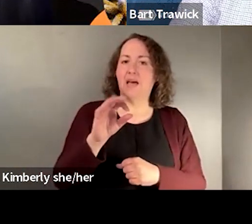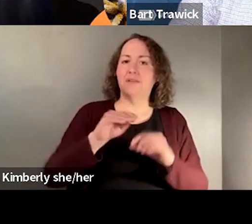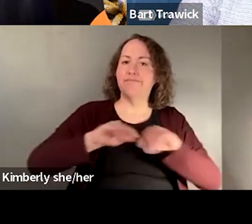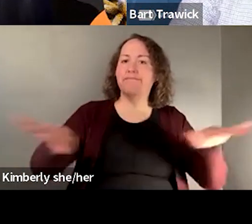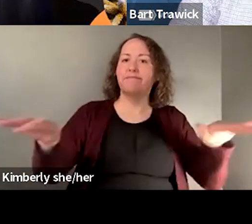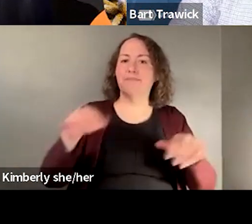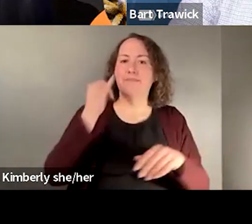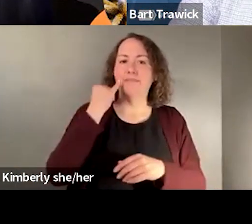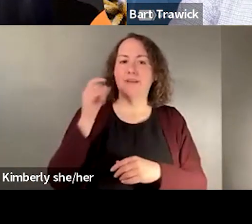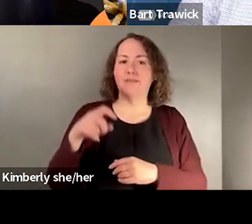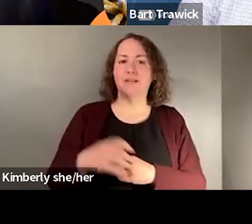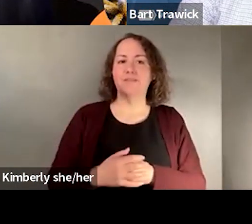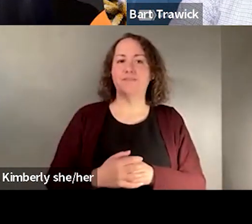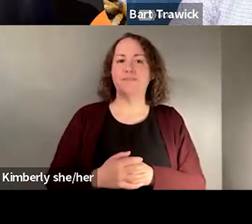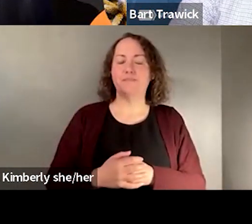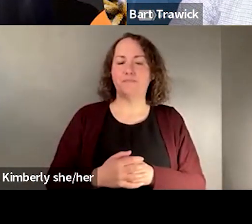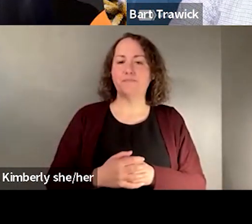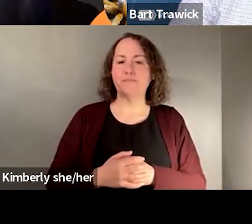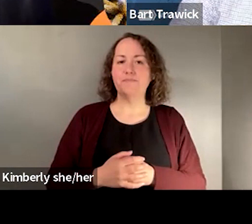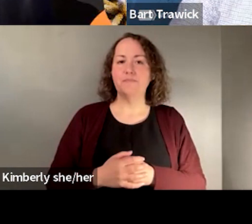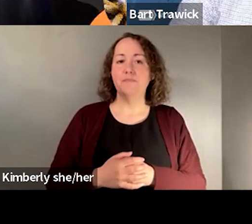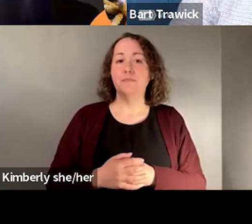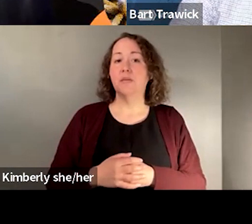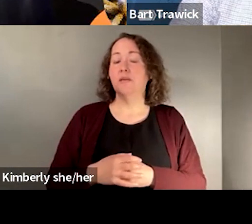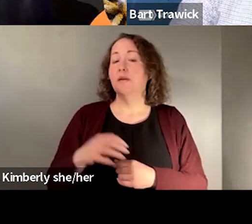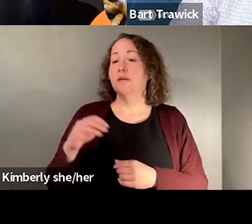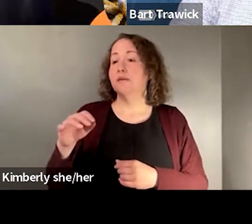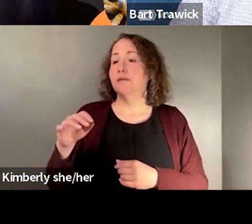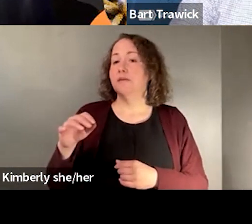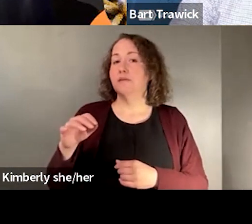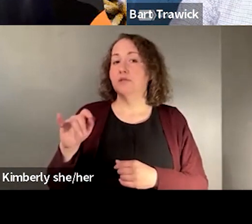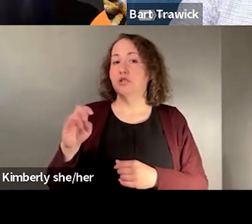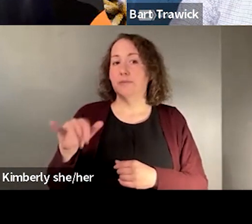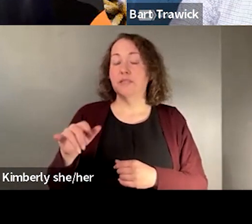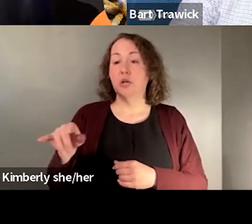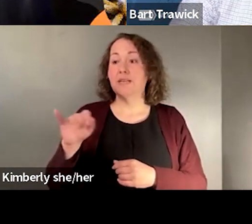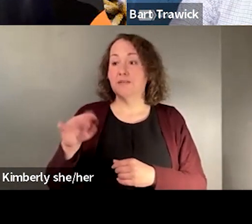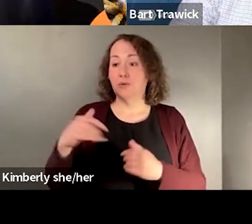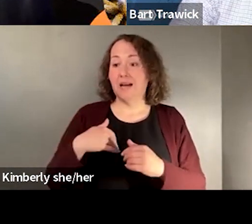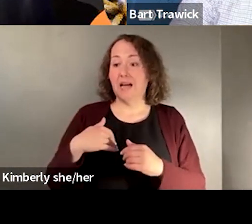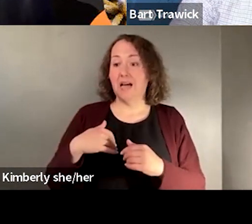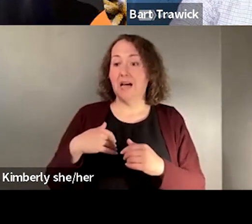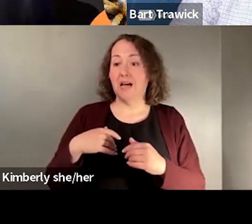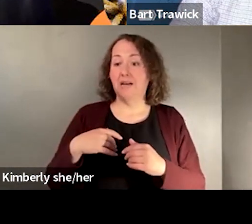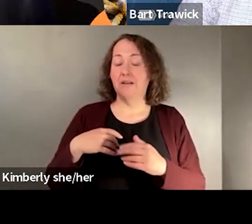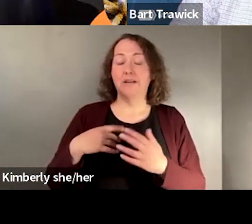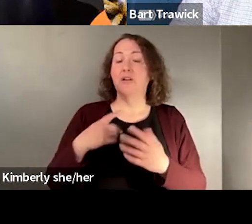Next question is asking about accounts being linked. So if you've -- if you had an account with an email at one institution and then you move